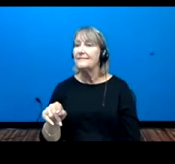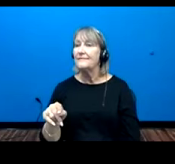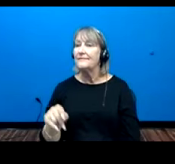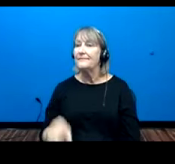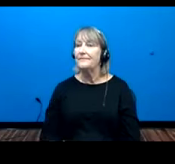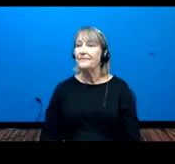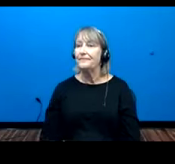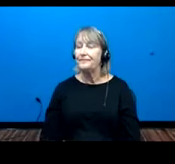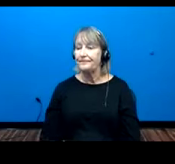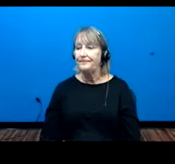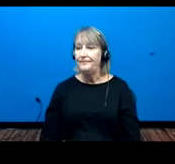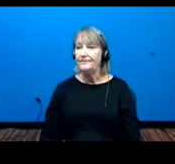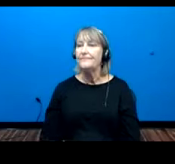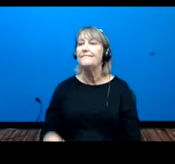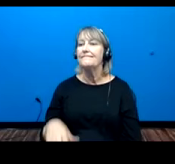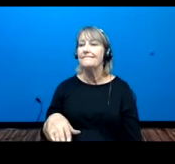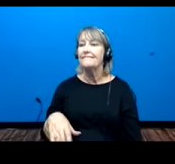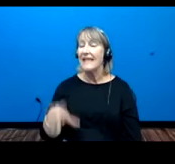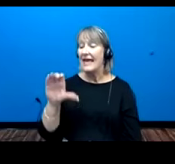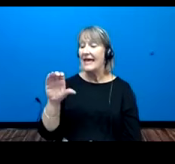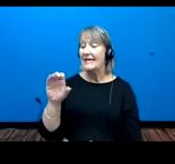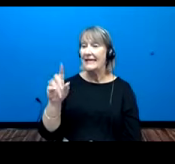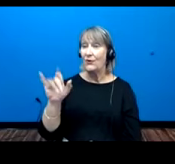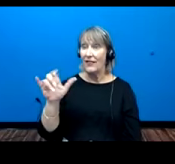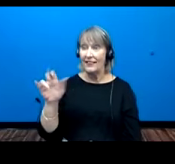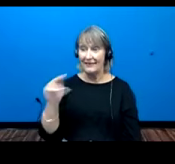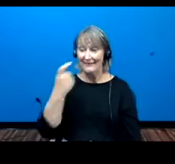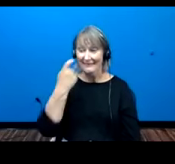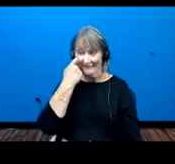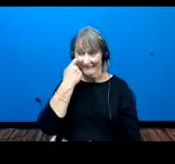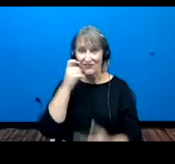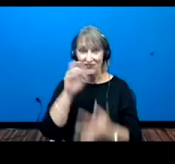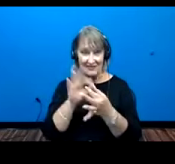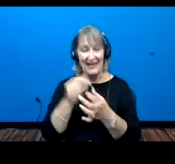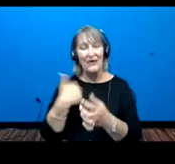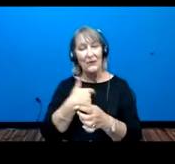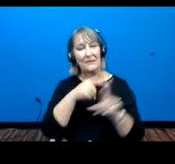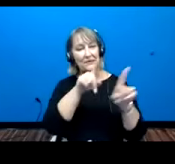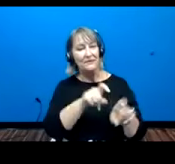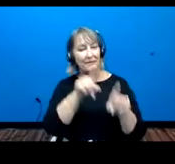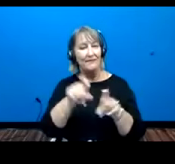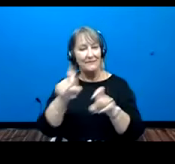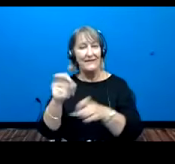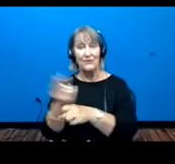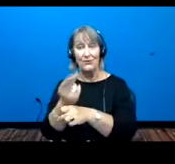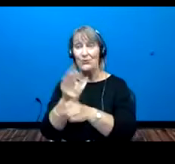Liz: So, as Carolyn mentioned, we've been doing user testing, getting information, “nothing about us without us” —